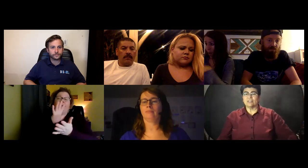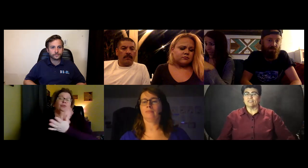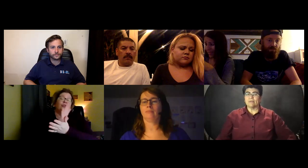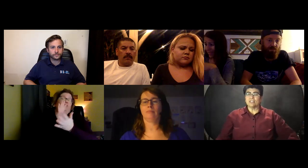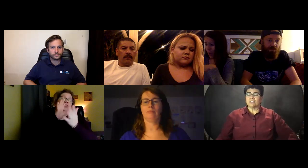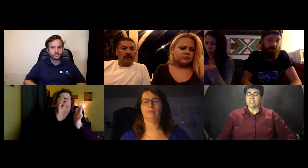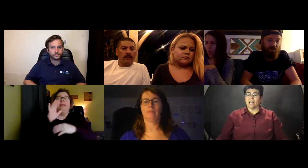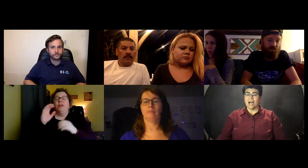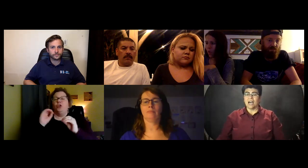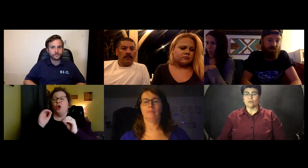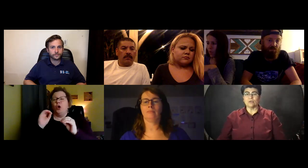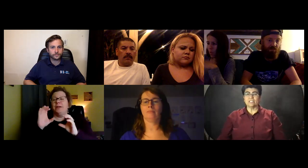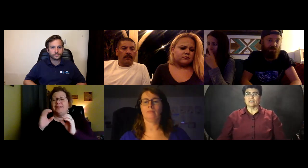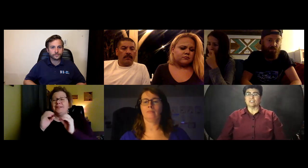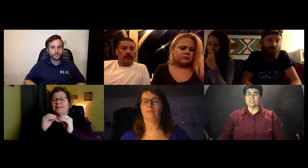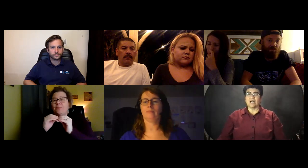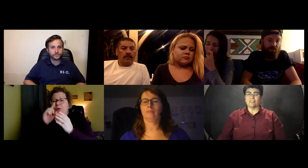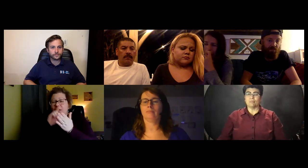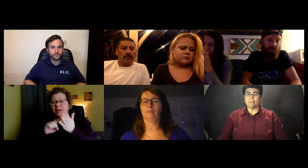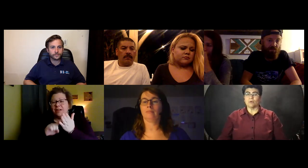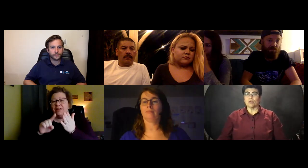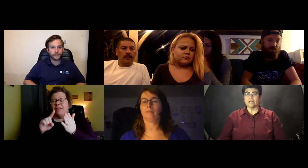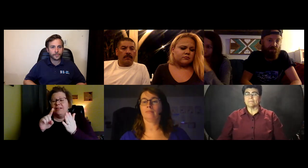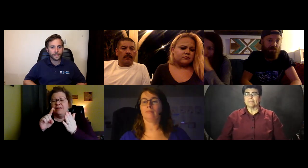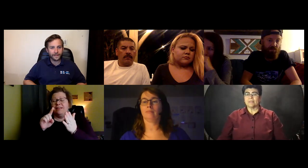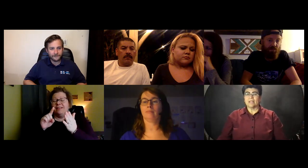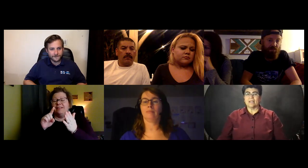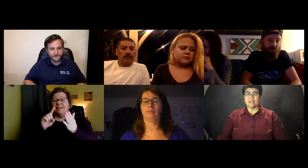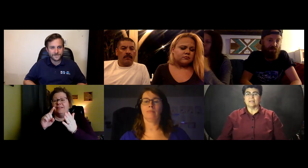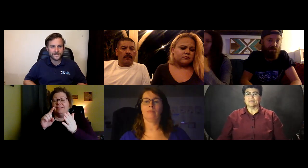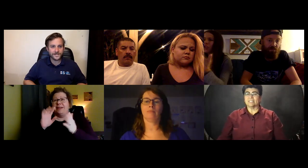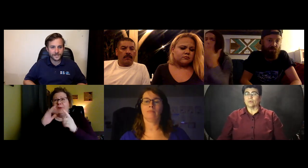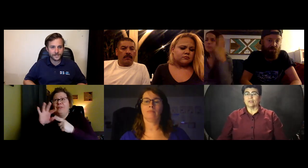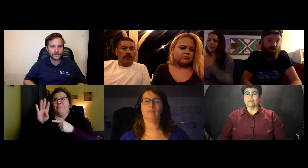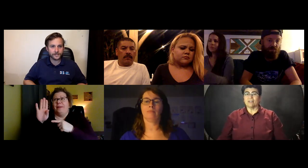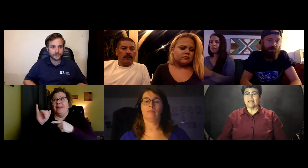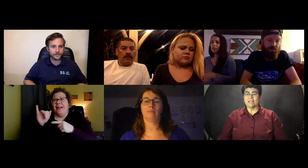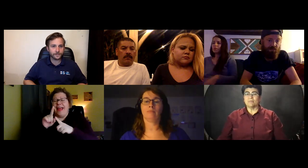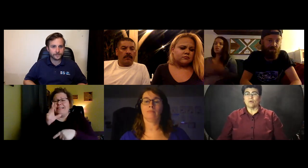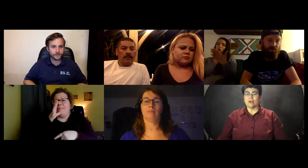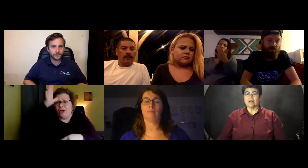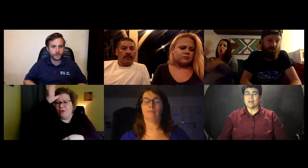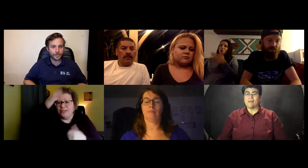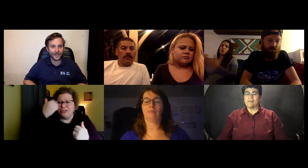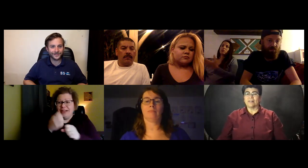information a lot of research a lot of paperwork